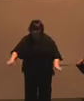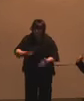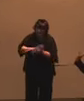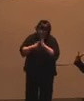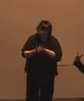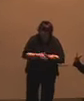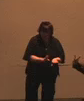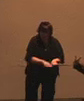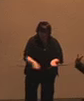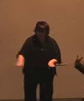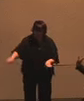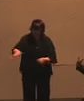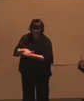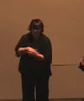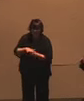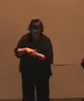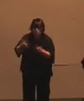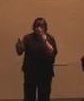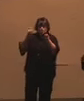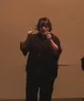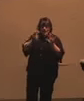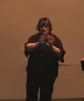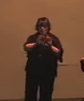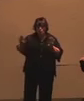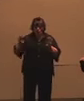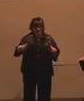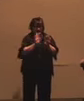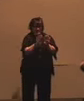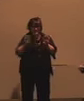or change the solid wall more space-like things.